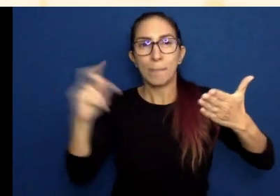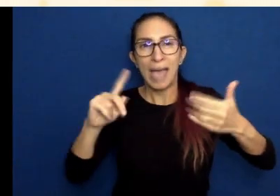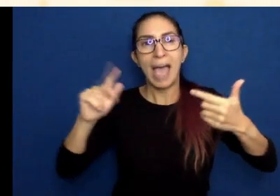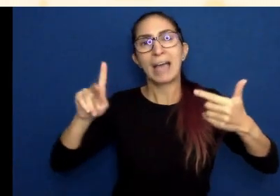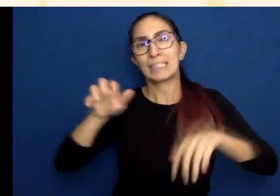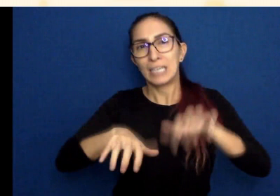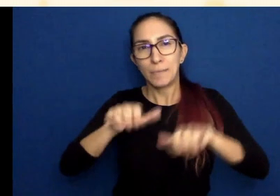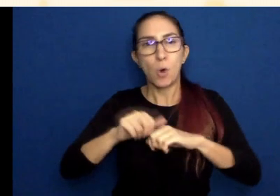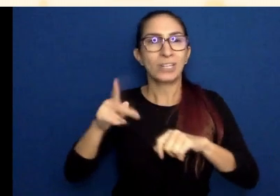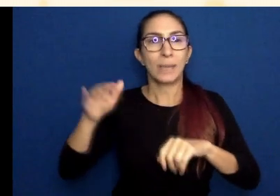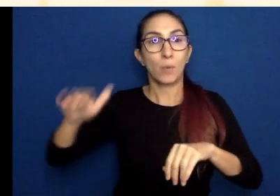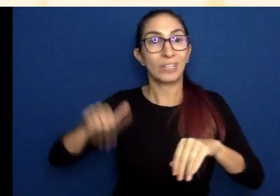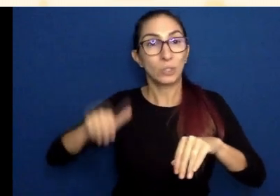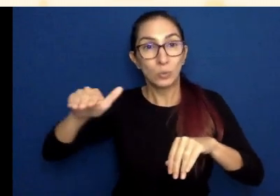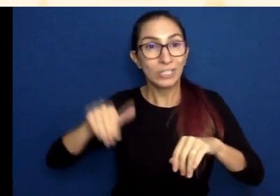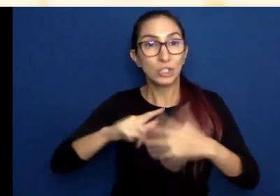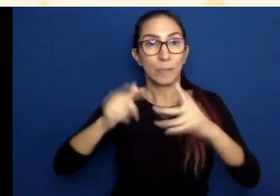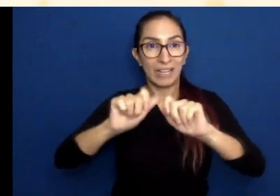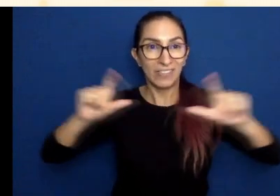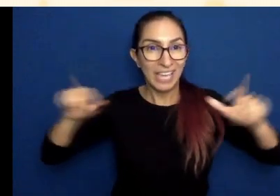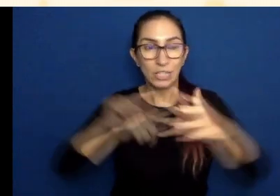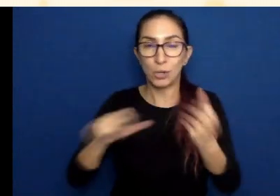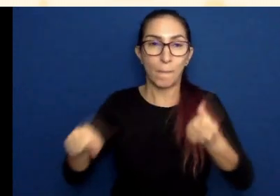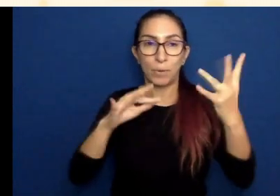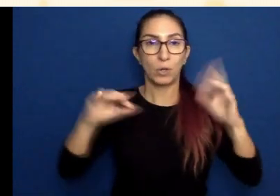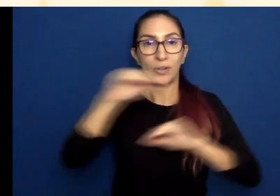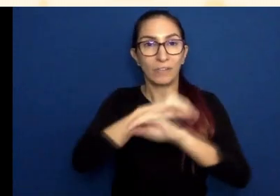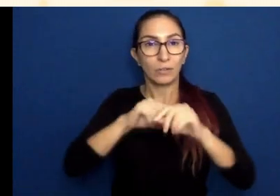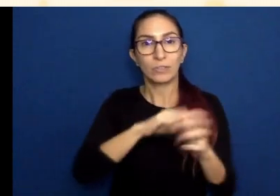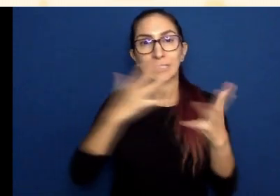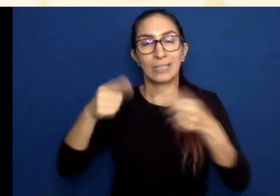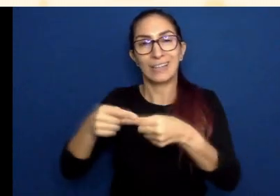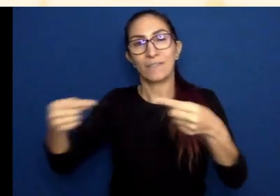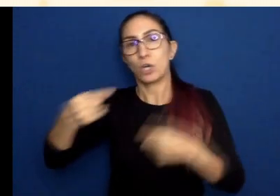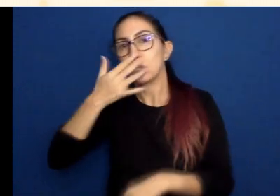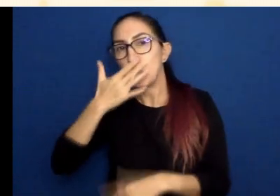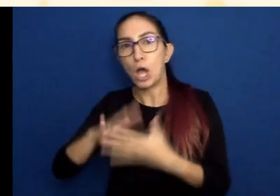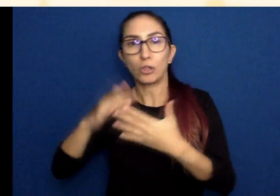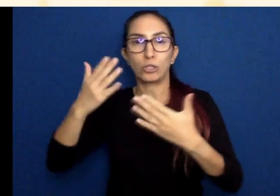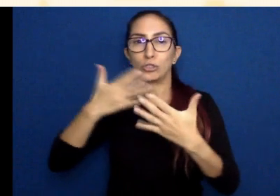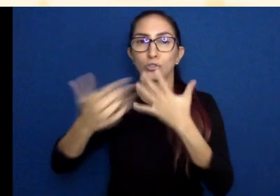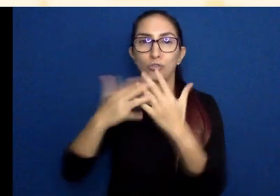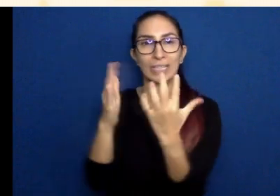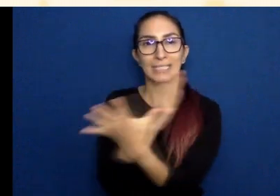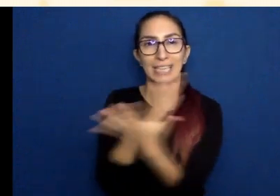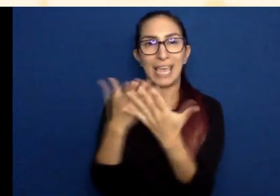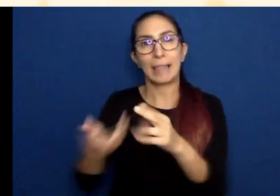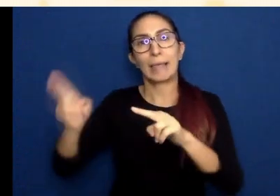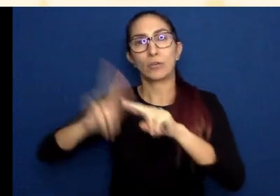magnification, remove animations, invert colors, grayscale, increase display size, increase text size with Chrome,